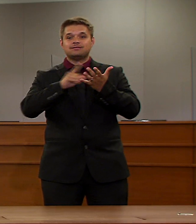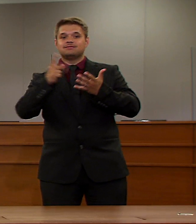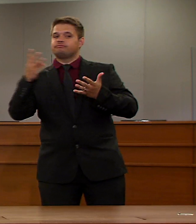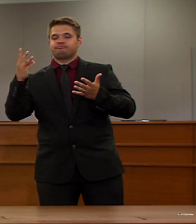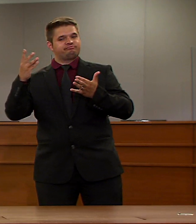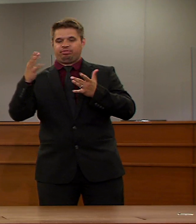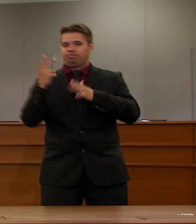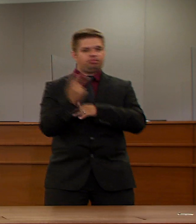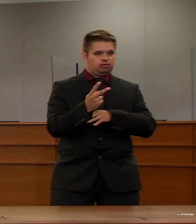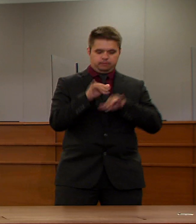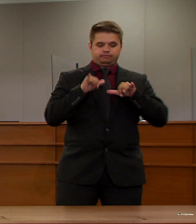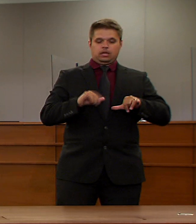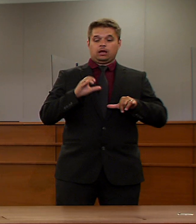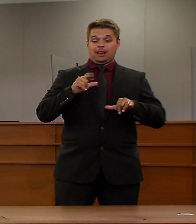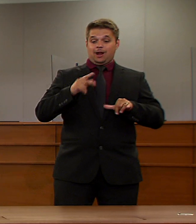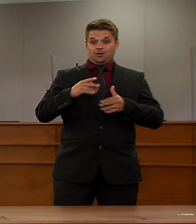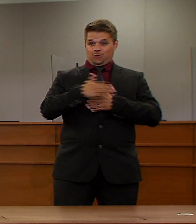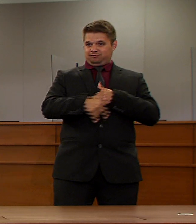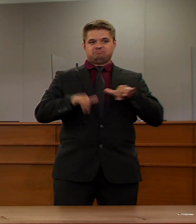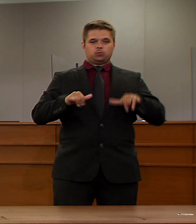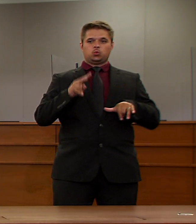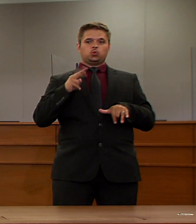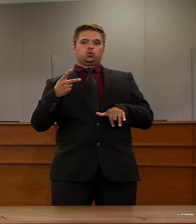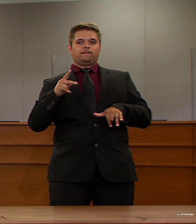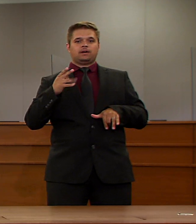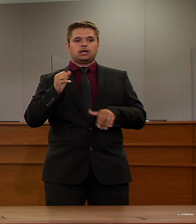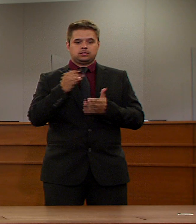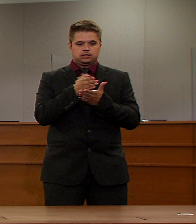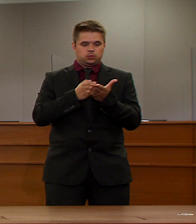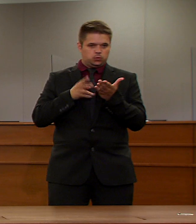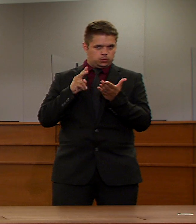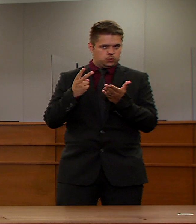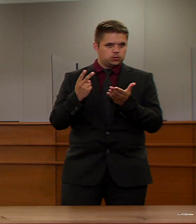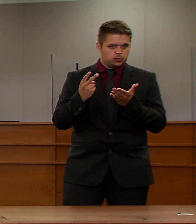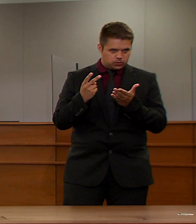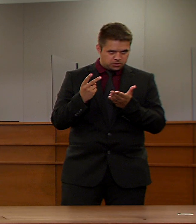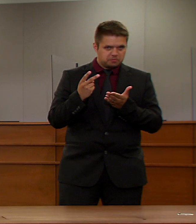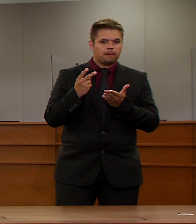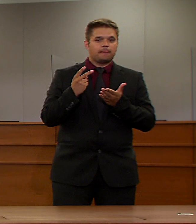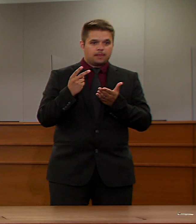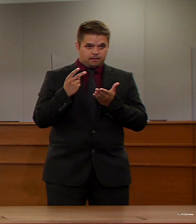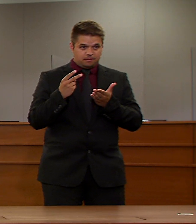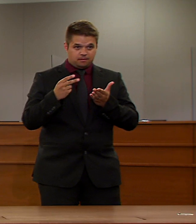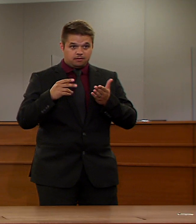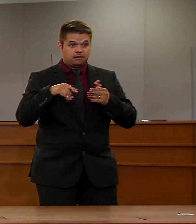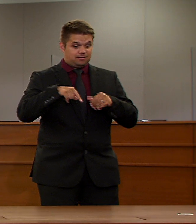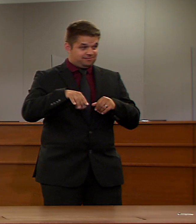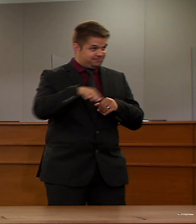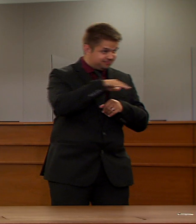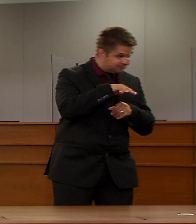Our region and entire state is seeing rising cases because of large social gatherings and